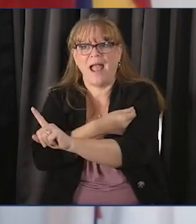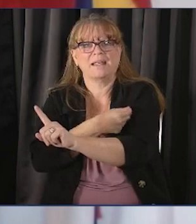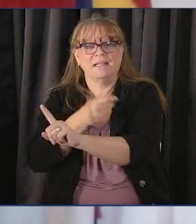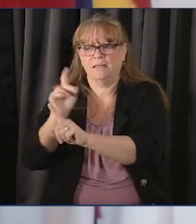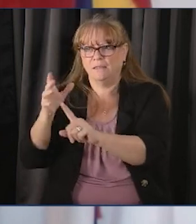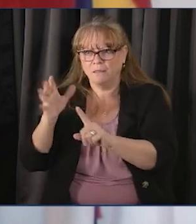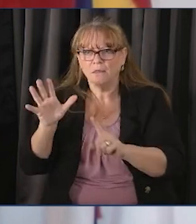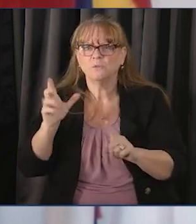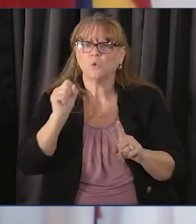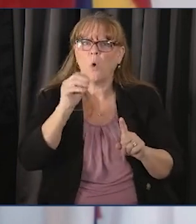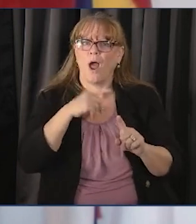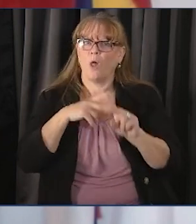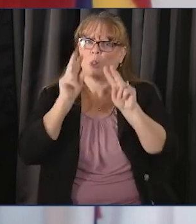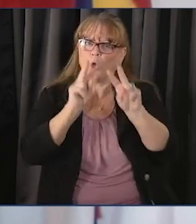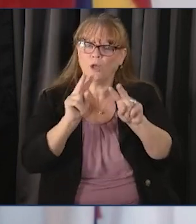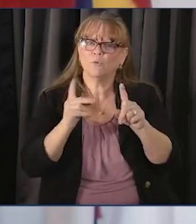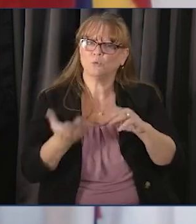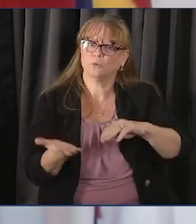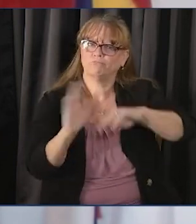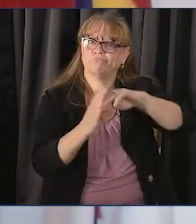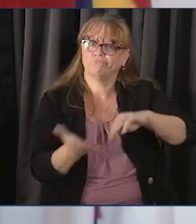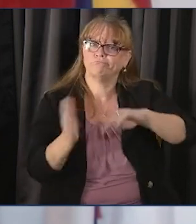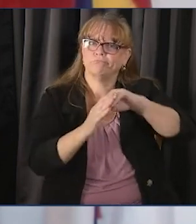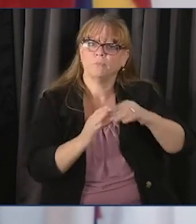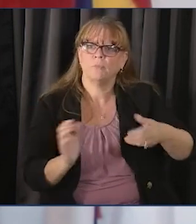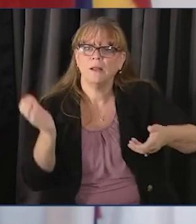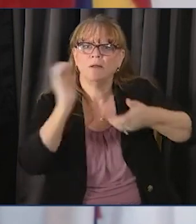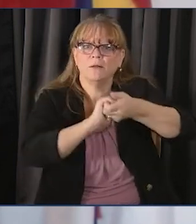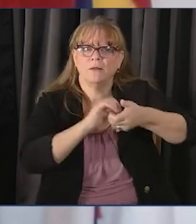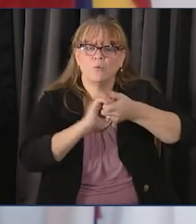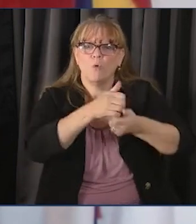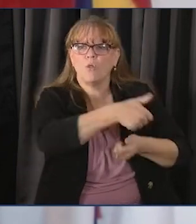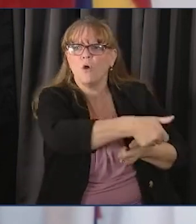areas that are hard to serve that's why we also work in the san luis valley in some of